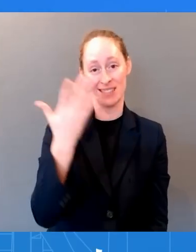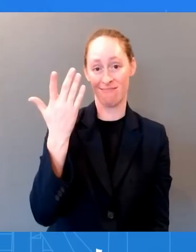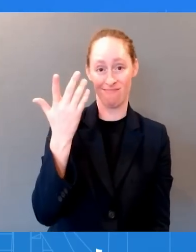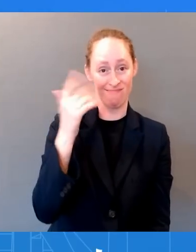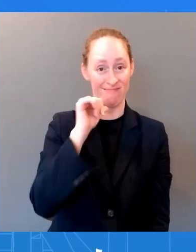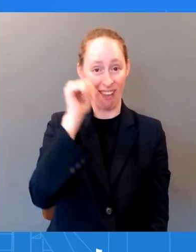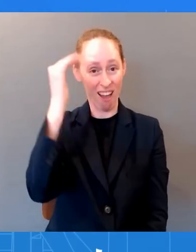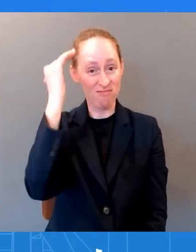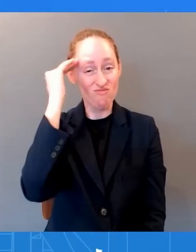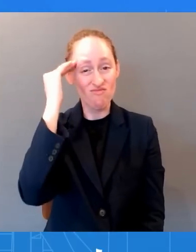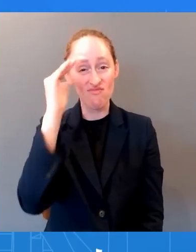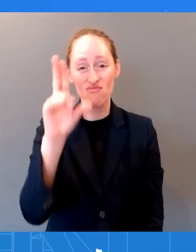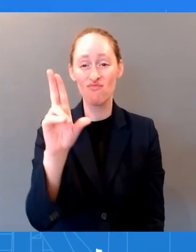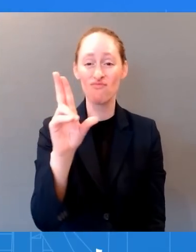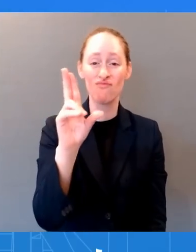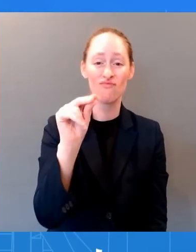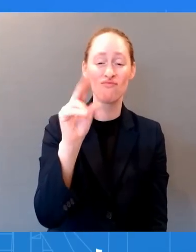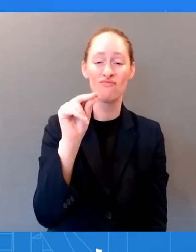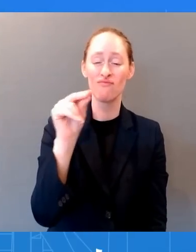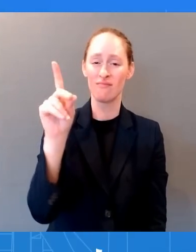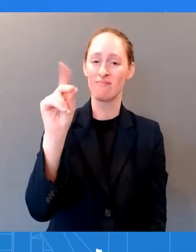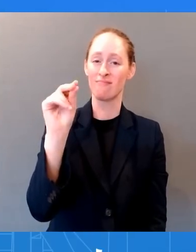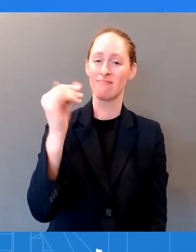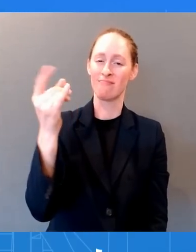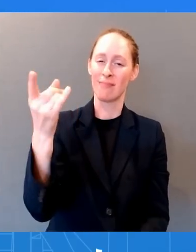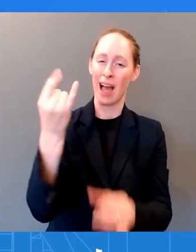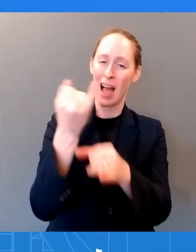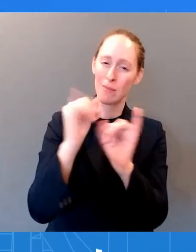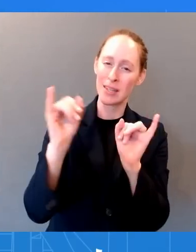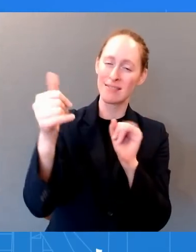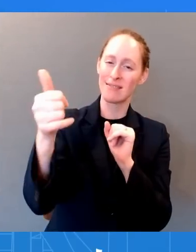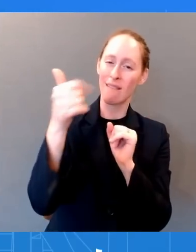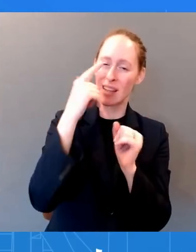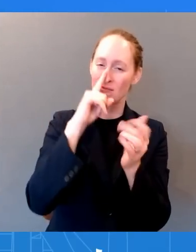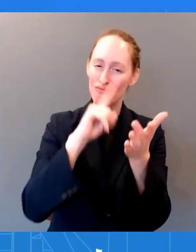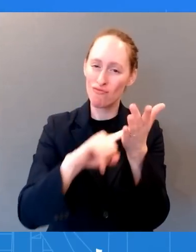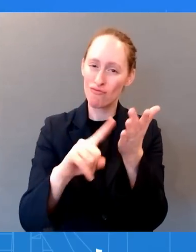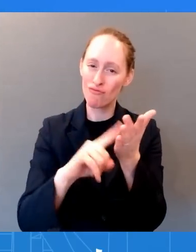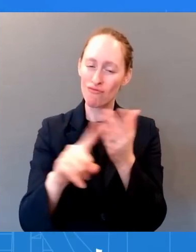of the Department of Justice as it relates to ODNI. That is something that --